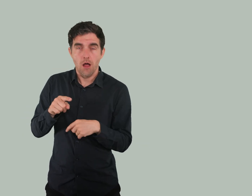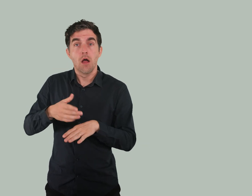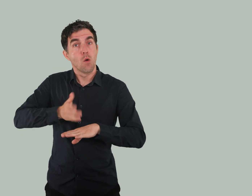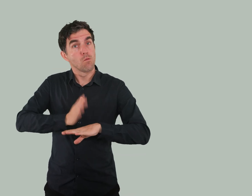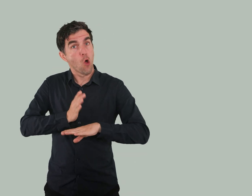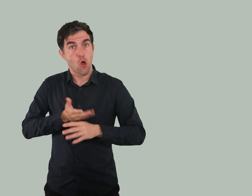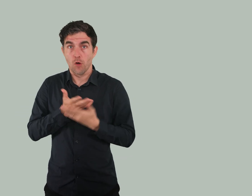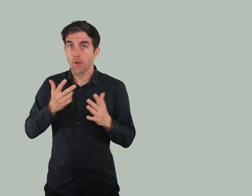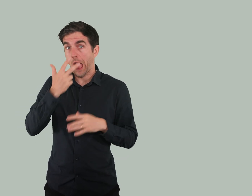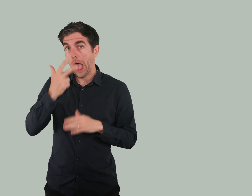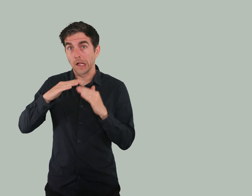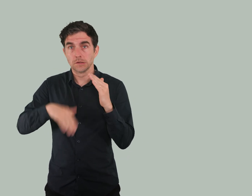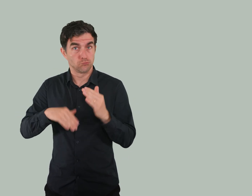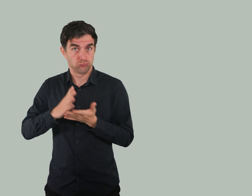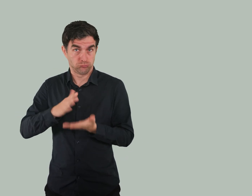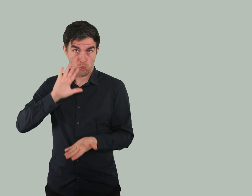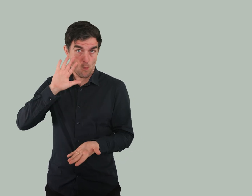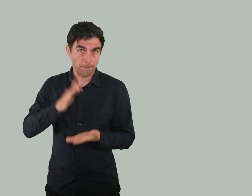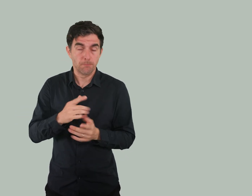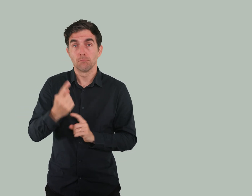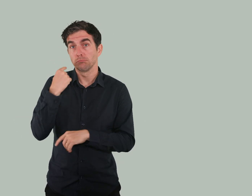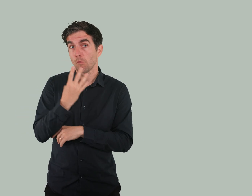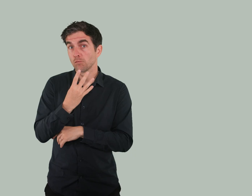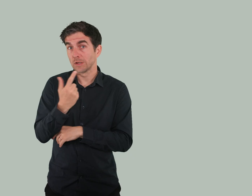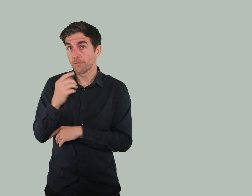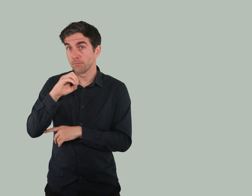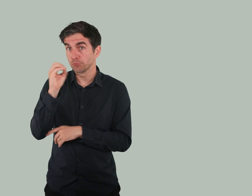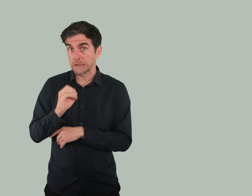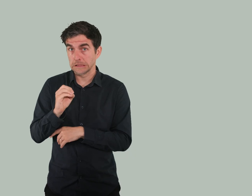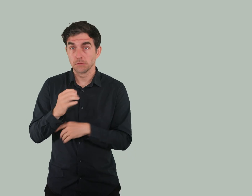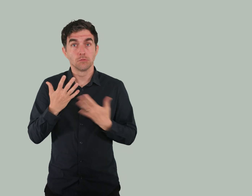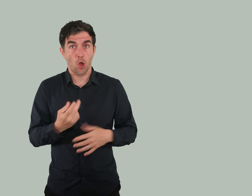Employment among under-18s has fallen from 47 per cent